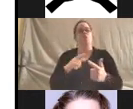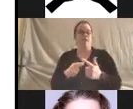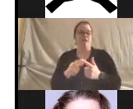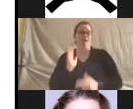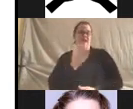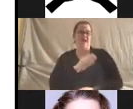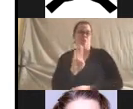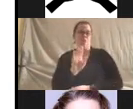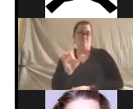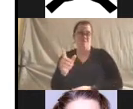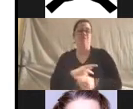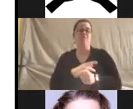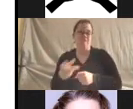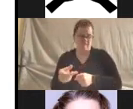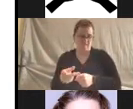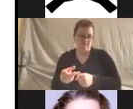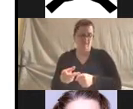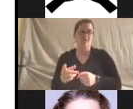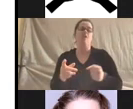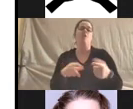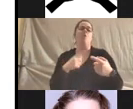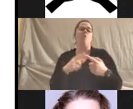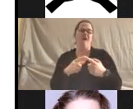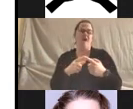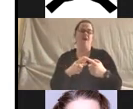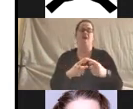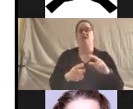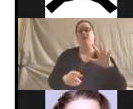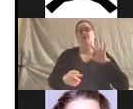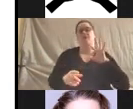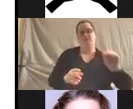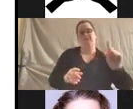it failed when the house had 50 Democrats and 50 Republicans.